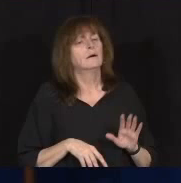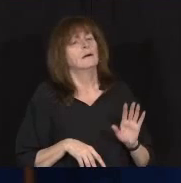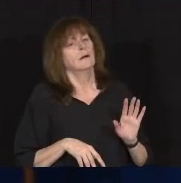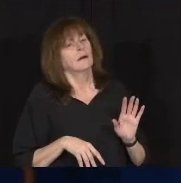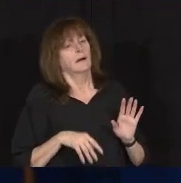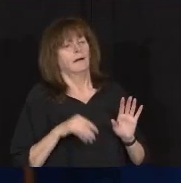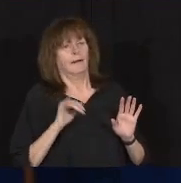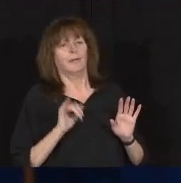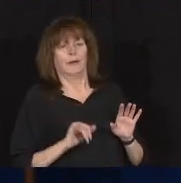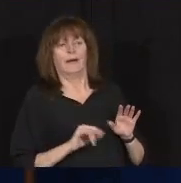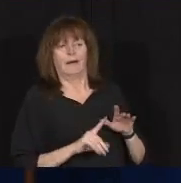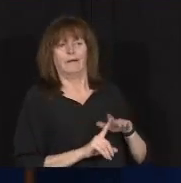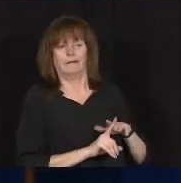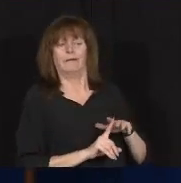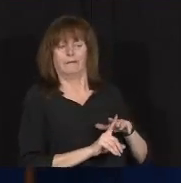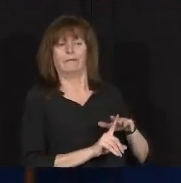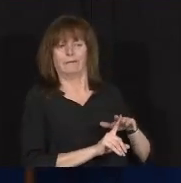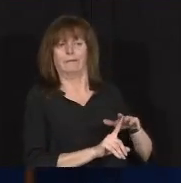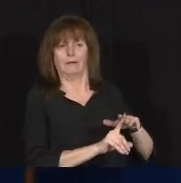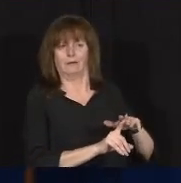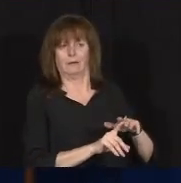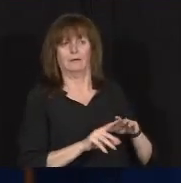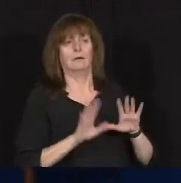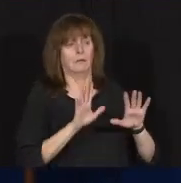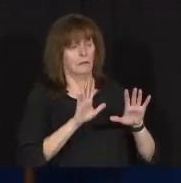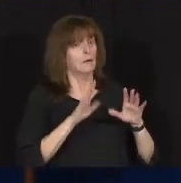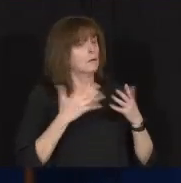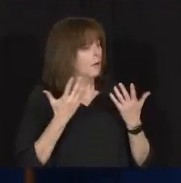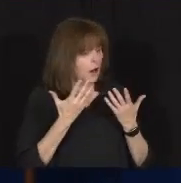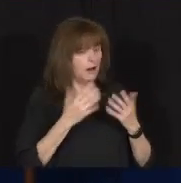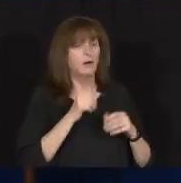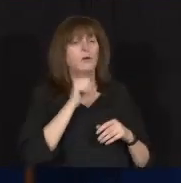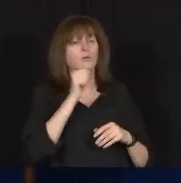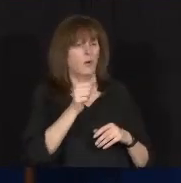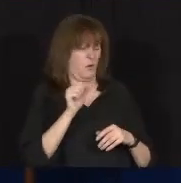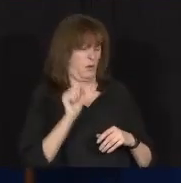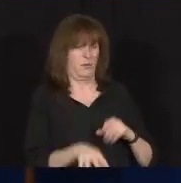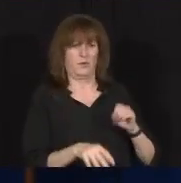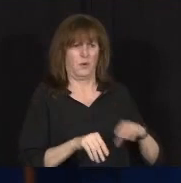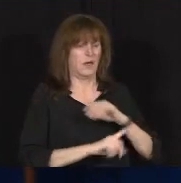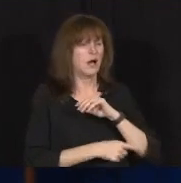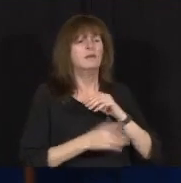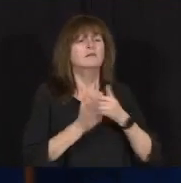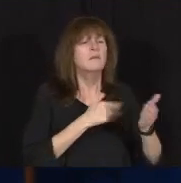We live in a beautiful country and beautiful, i t doesn't matter what it is